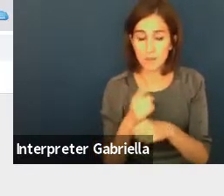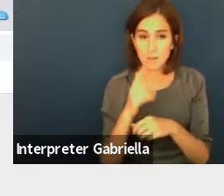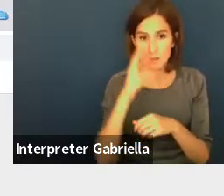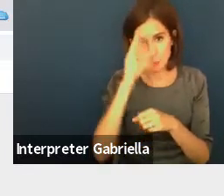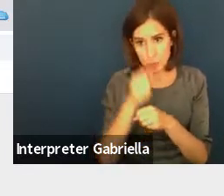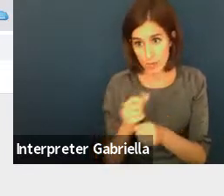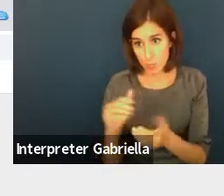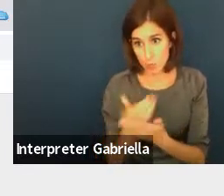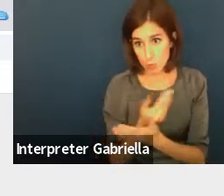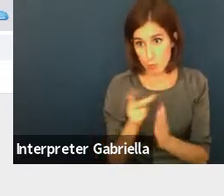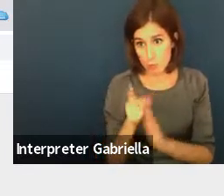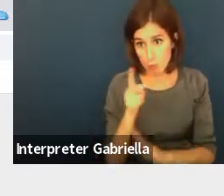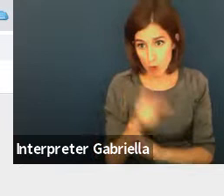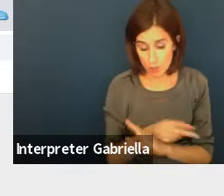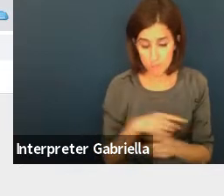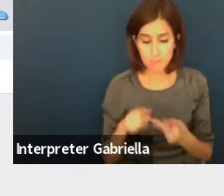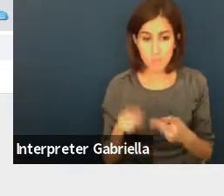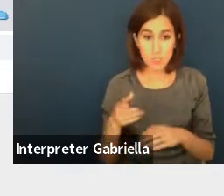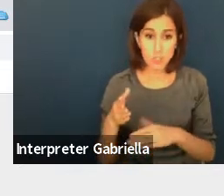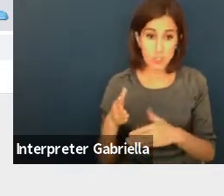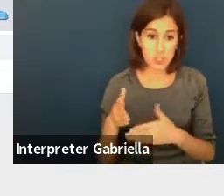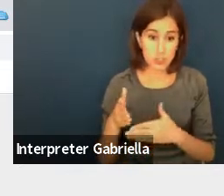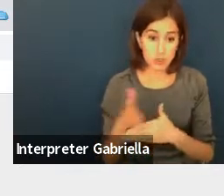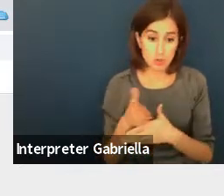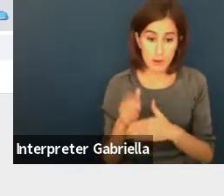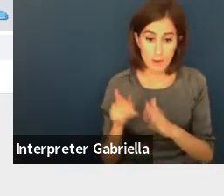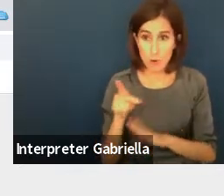Linda Kobashigawa: Sharing your project with your teacher, creating a note card, things like that. So,